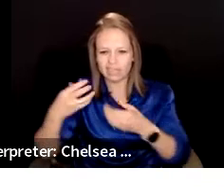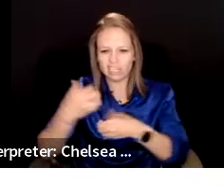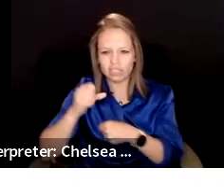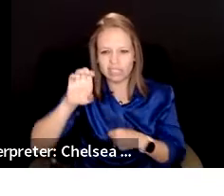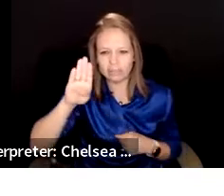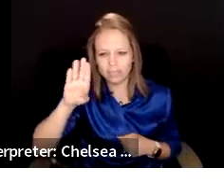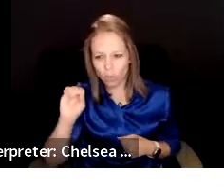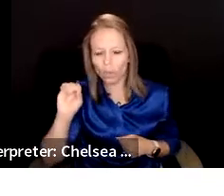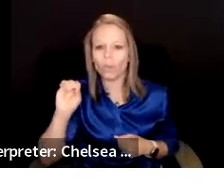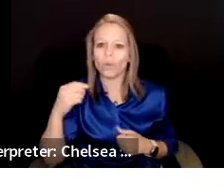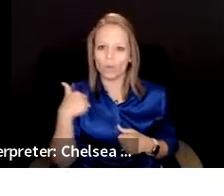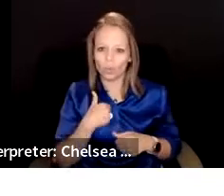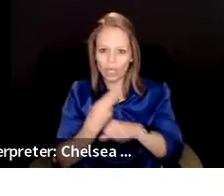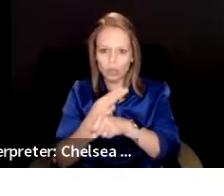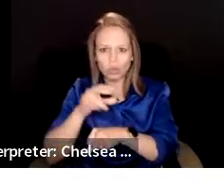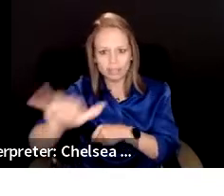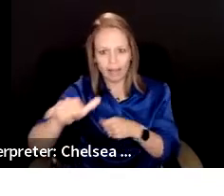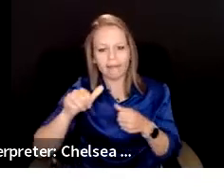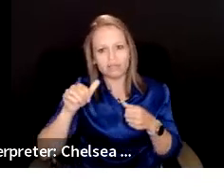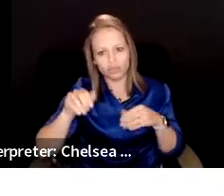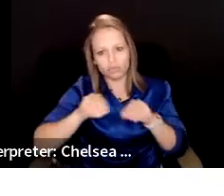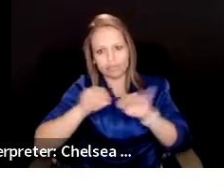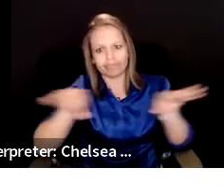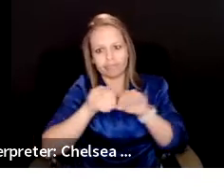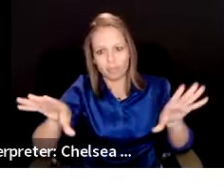that I hope to see you all at in the future to really gain